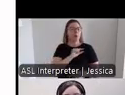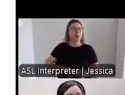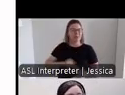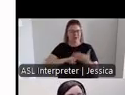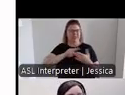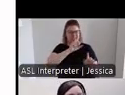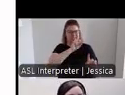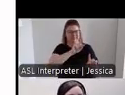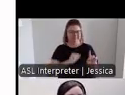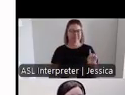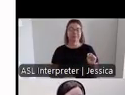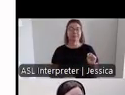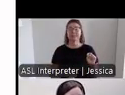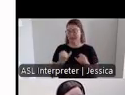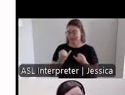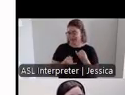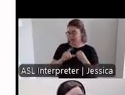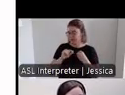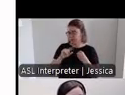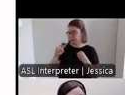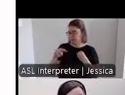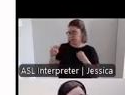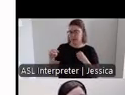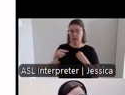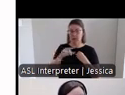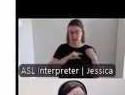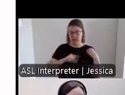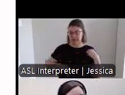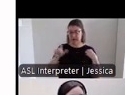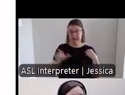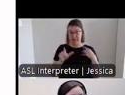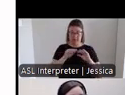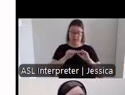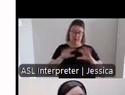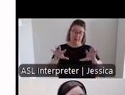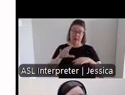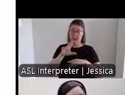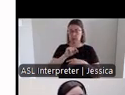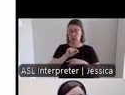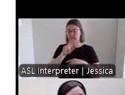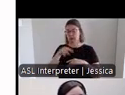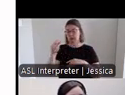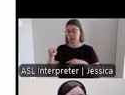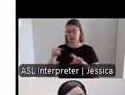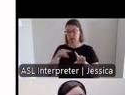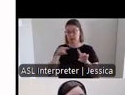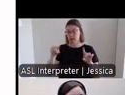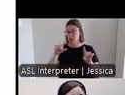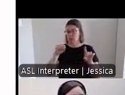In late 2022, the Queen’s University Library released its 2022-2025 Strategic Plan,